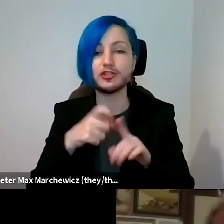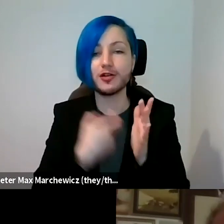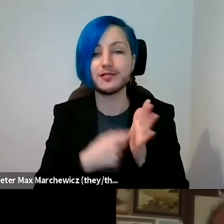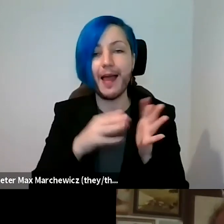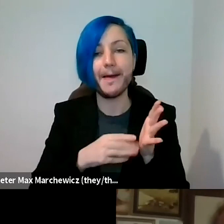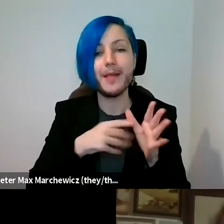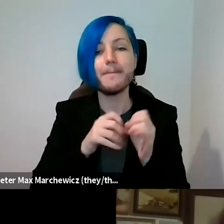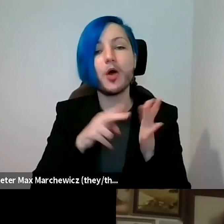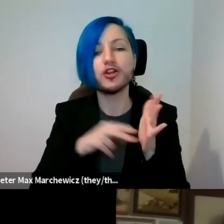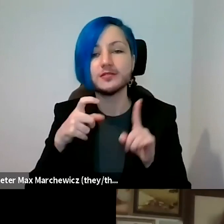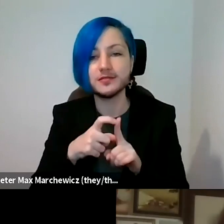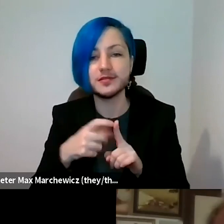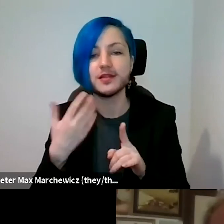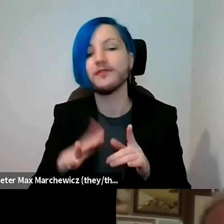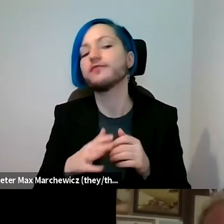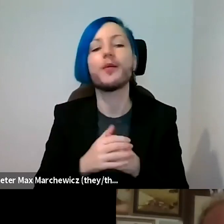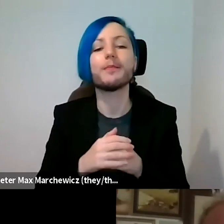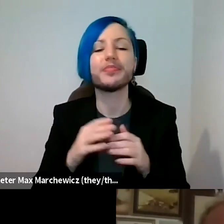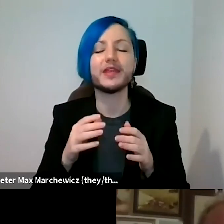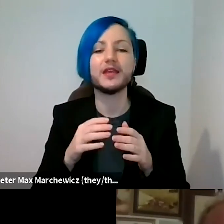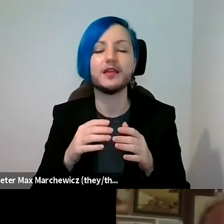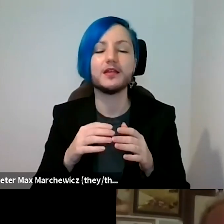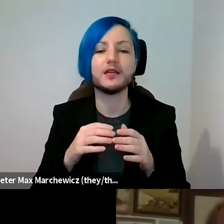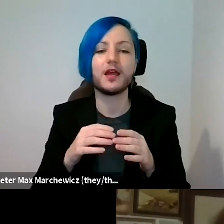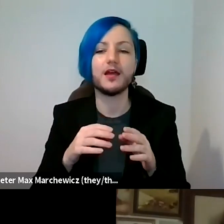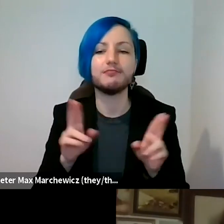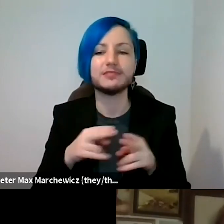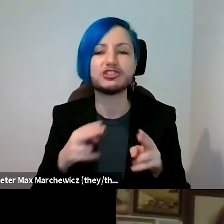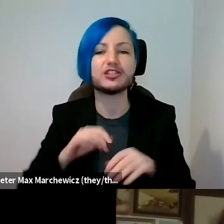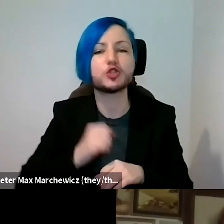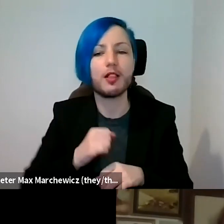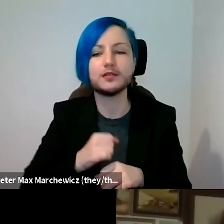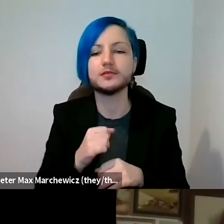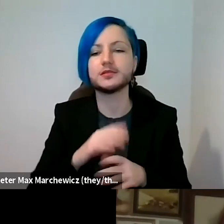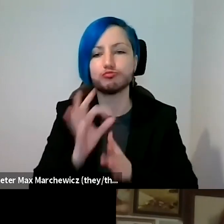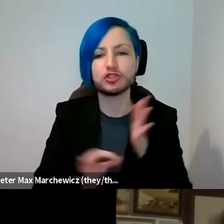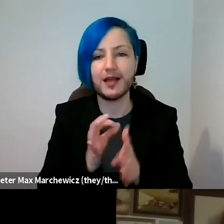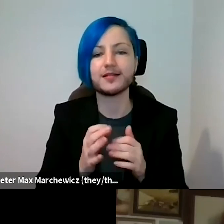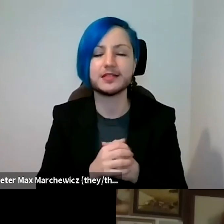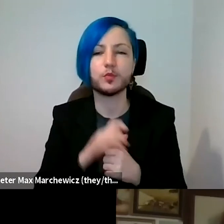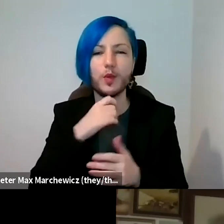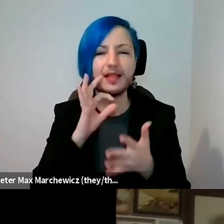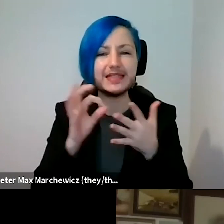of the Transnational Scotland Project. We've posted a few details about that in the chat,